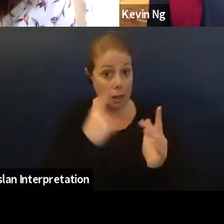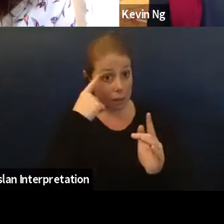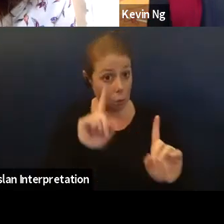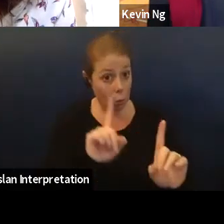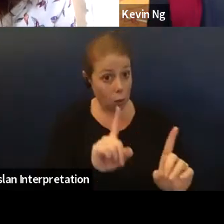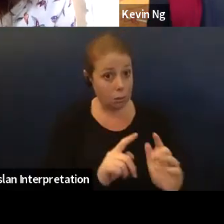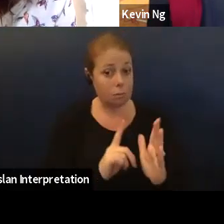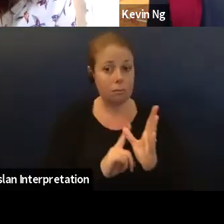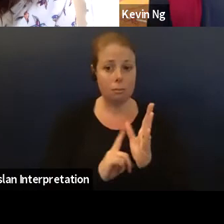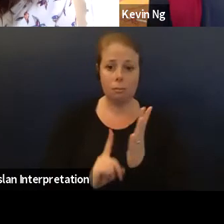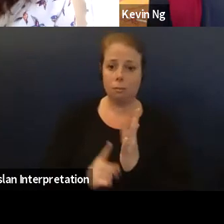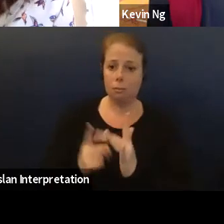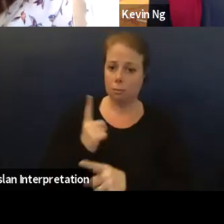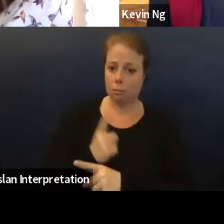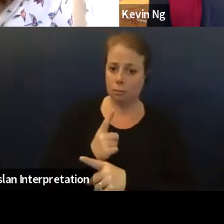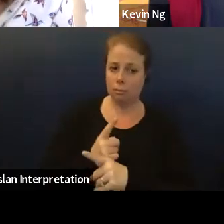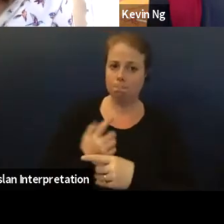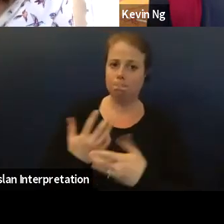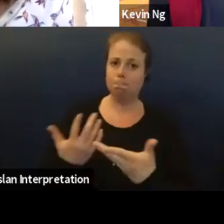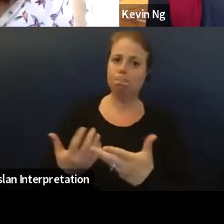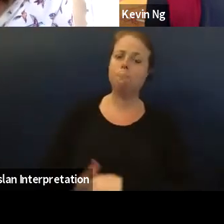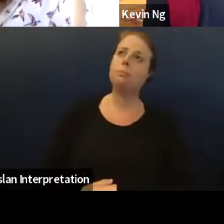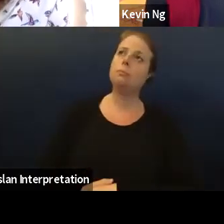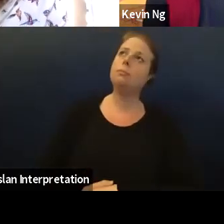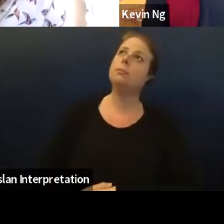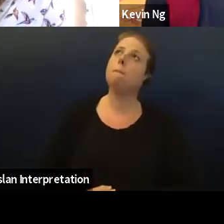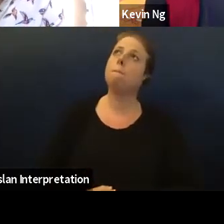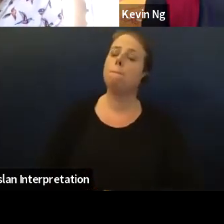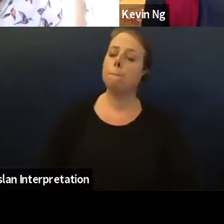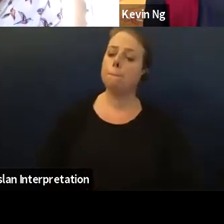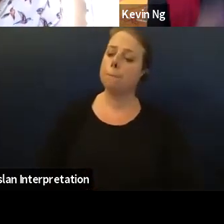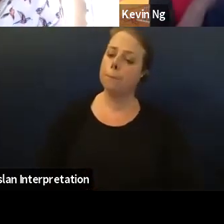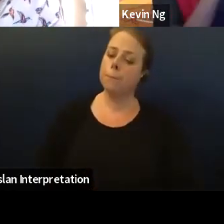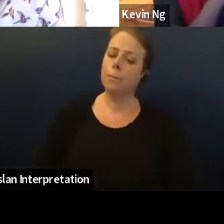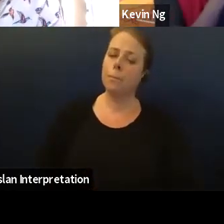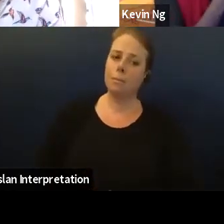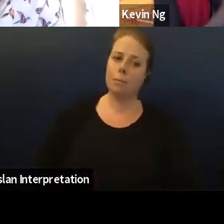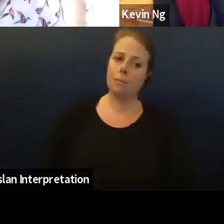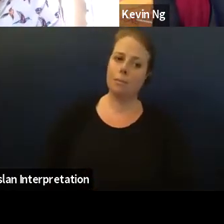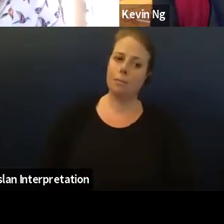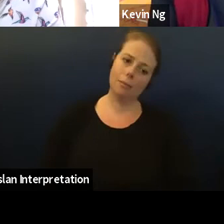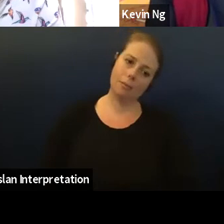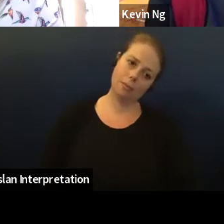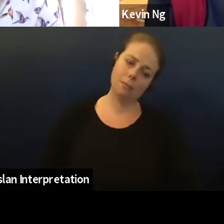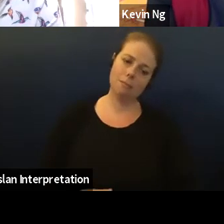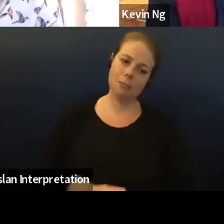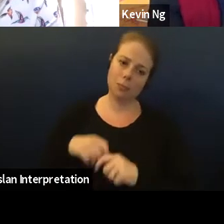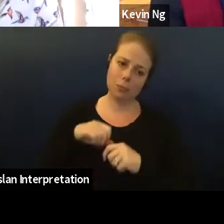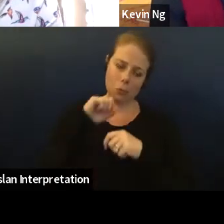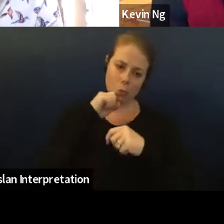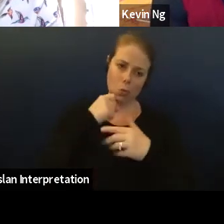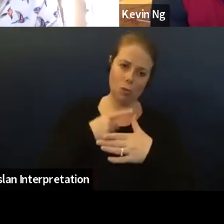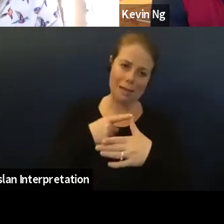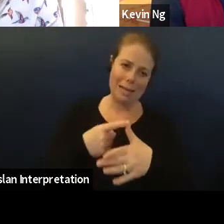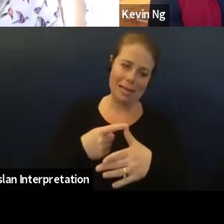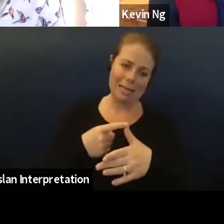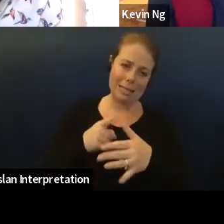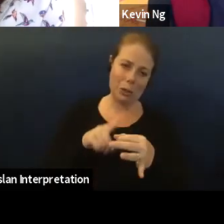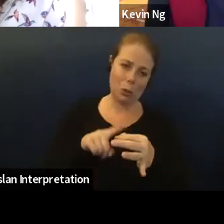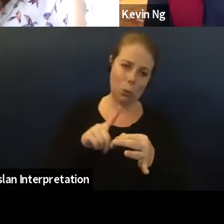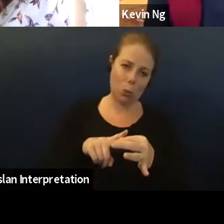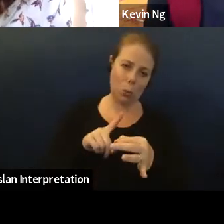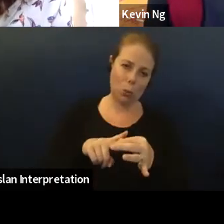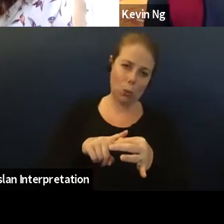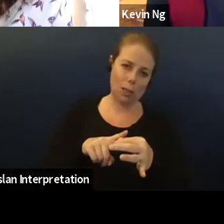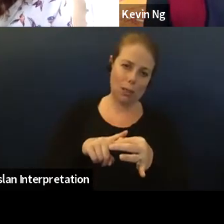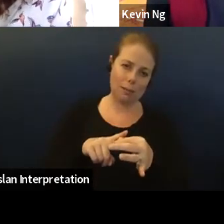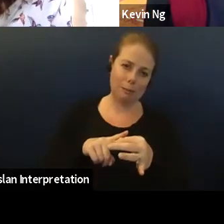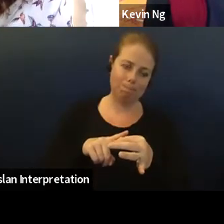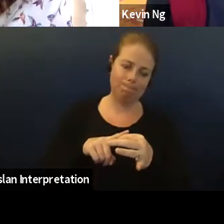I guess I'm going to answer the question in the way, you know, I just learned so much. I probably